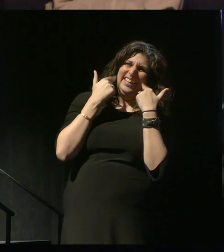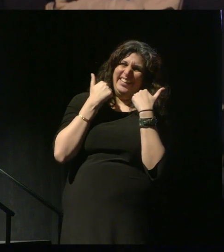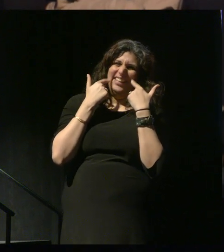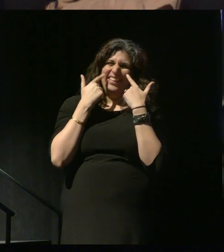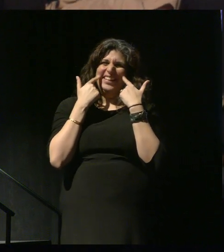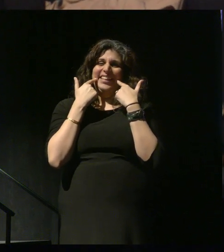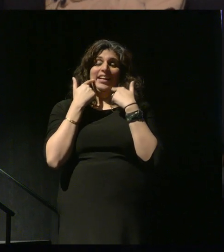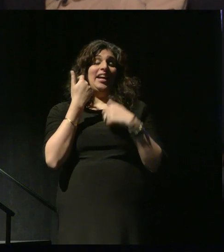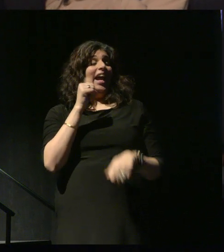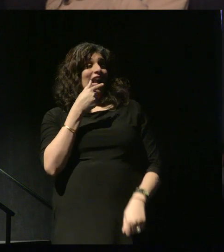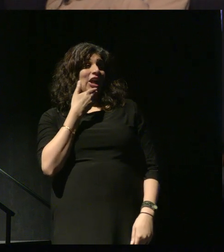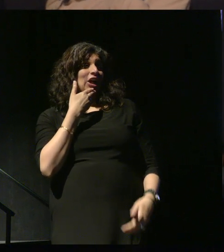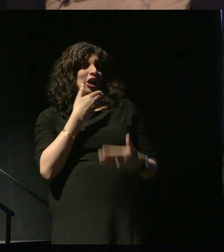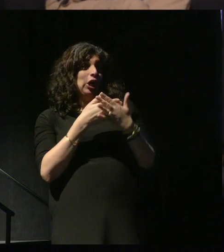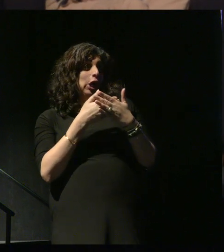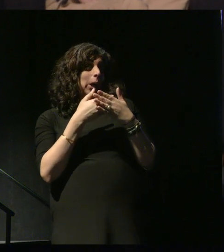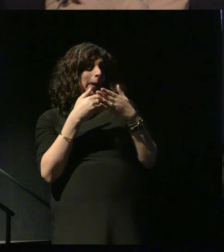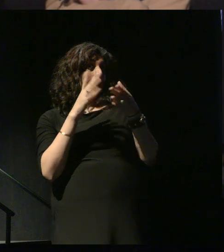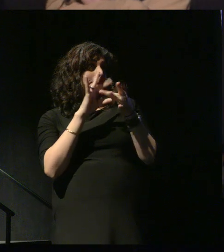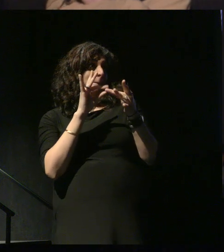Any good goss that that you can talk about